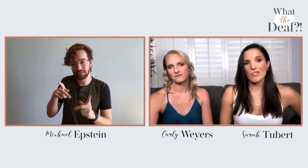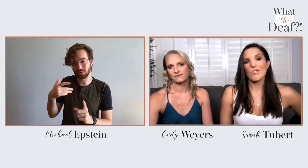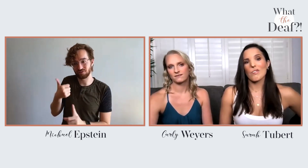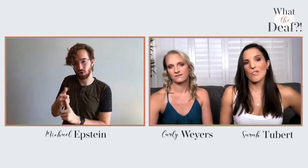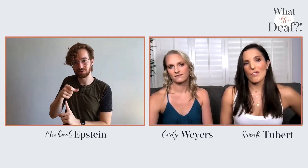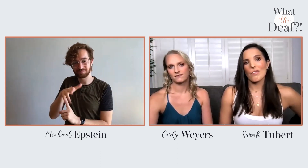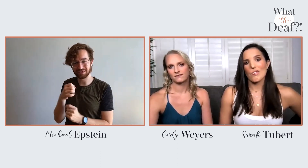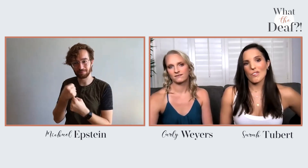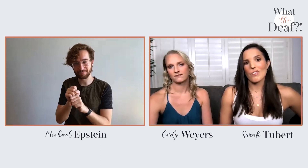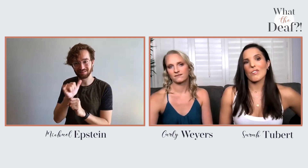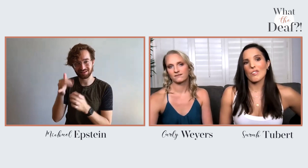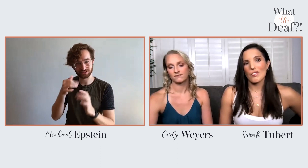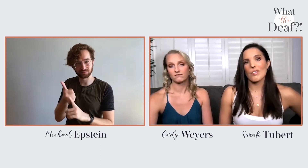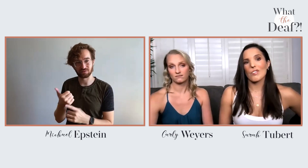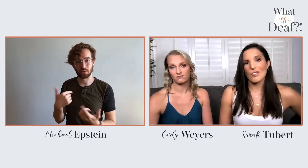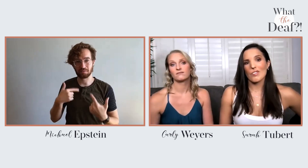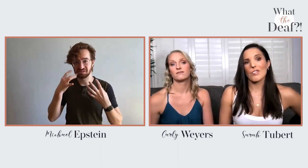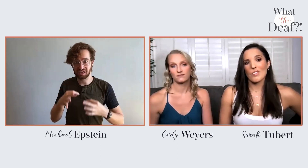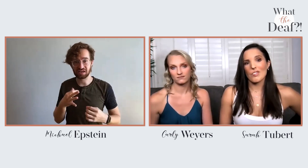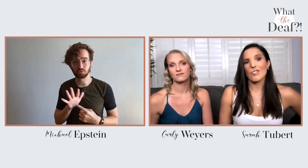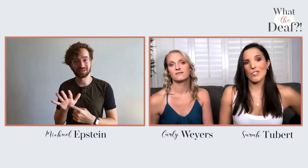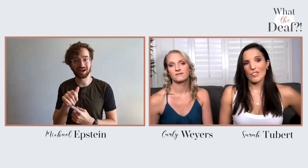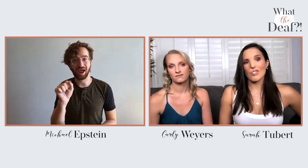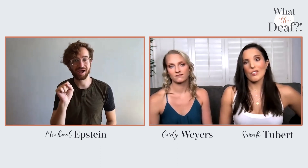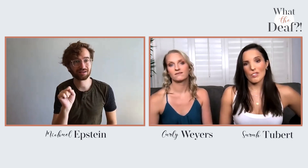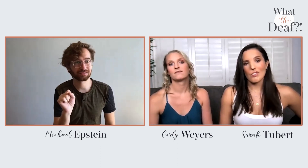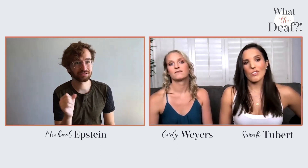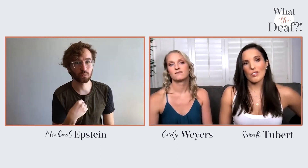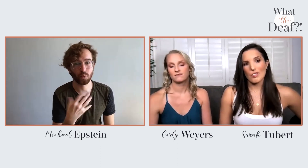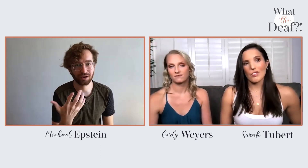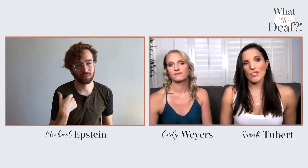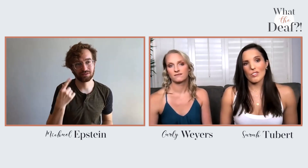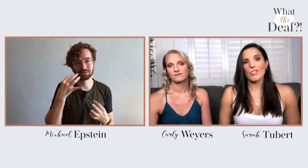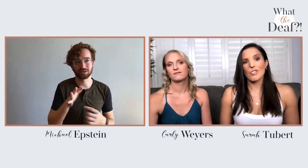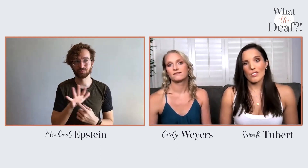People have their own space to make those decisions for themselves. You know,